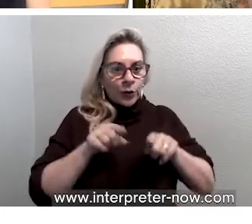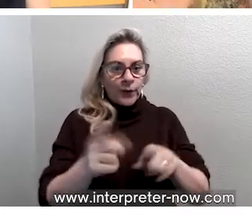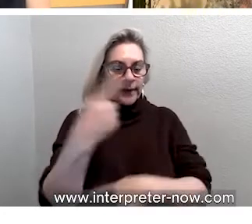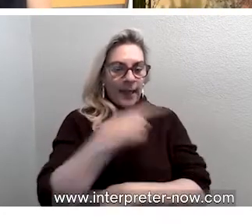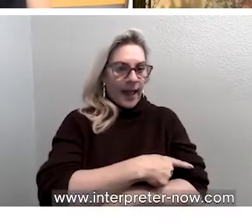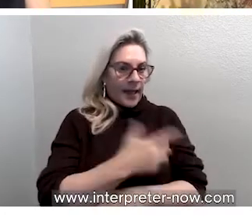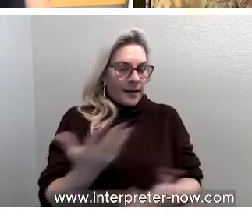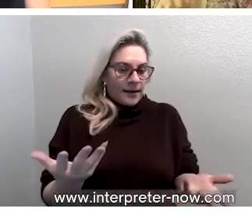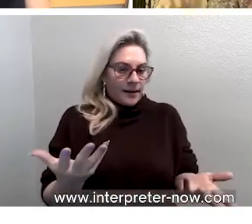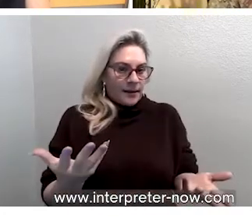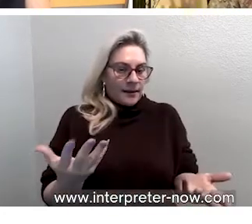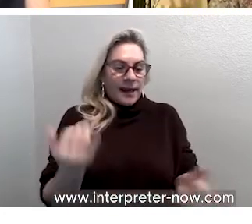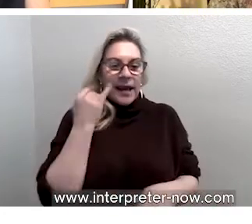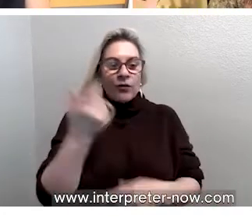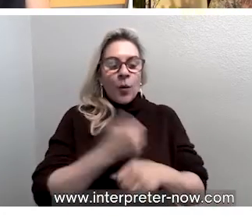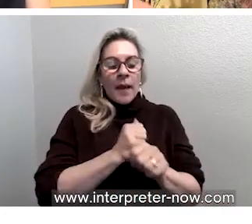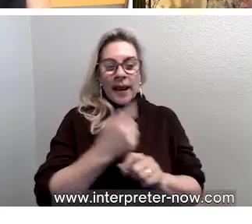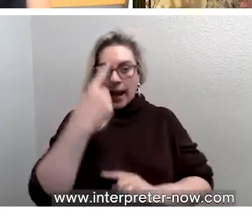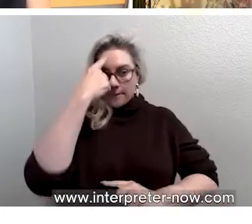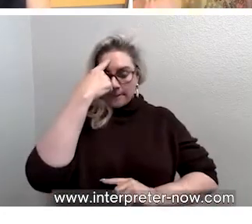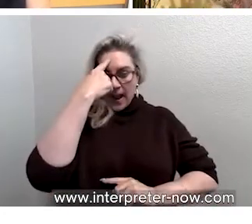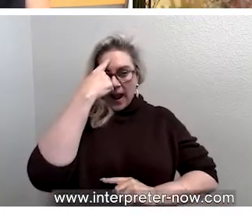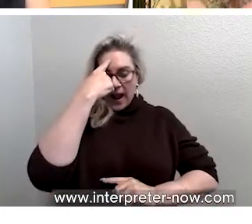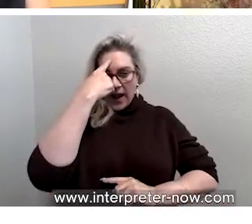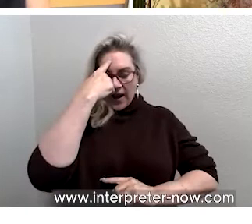And again, if you do make it a mindfulness room, it could be literally just, you know,